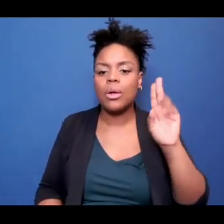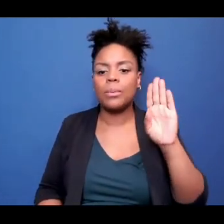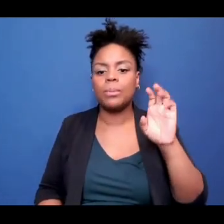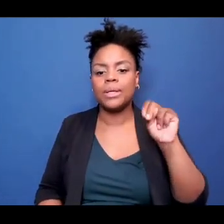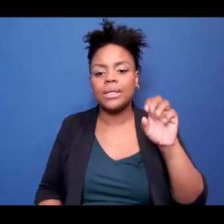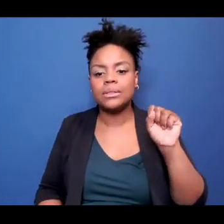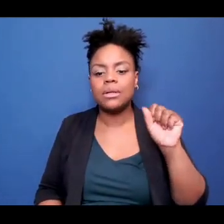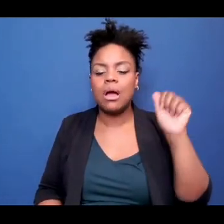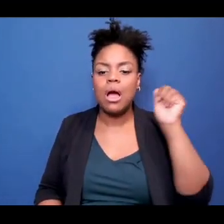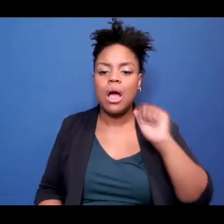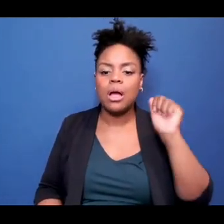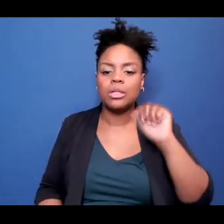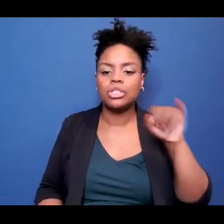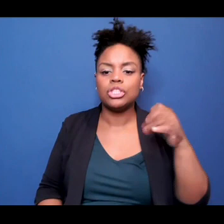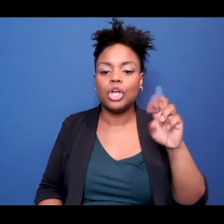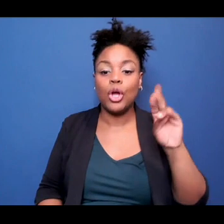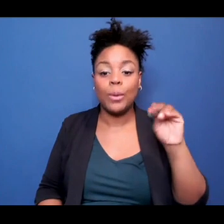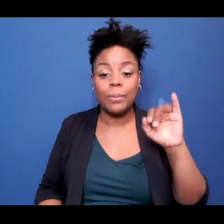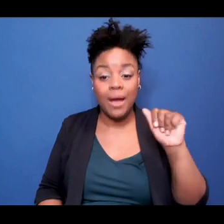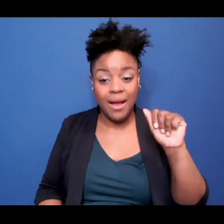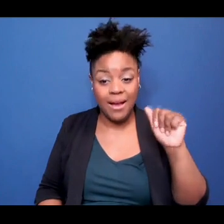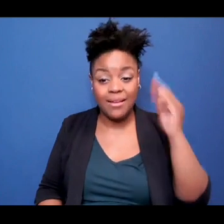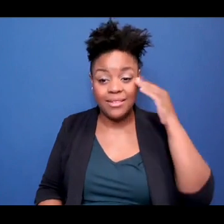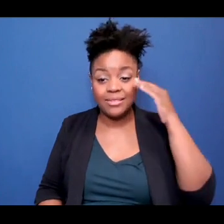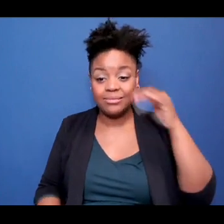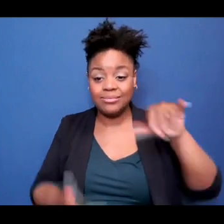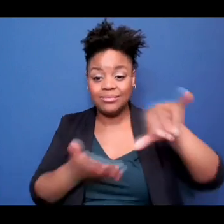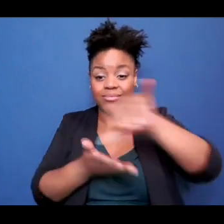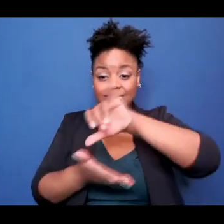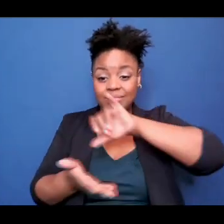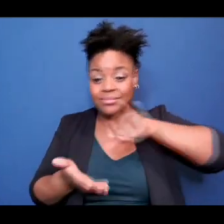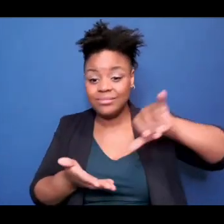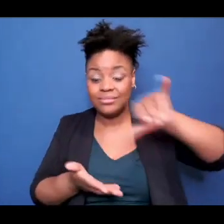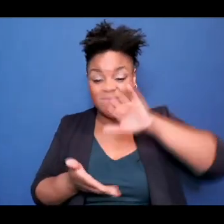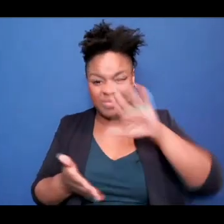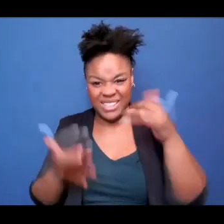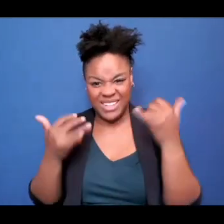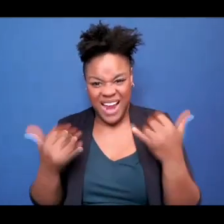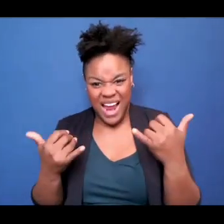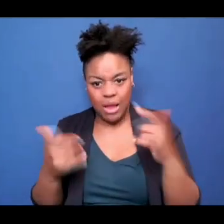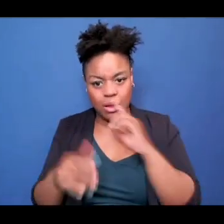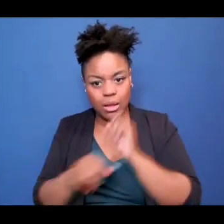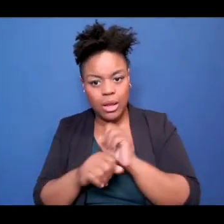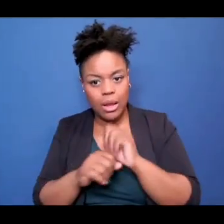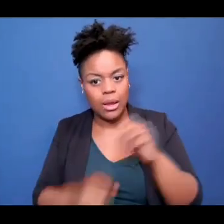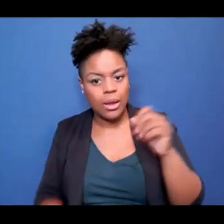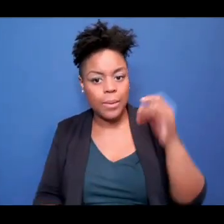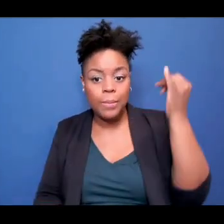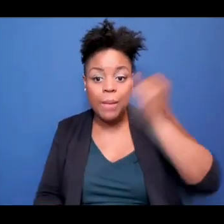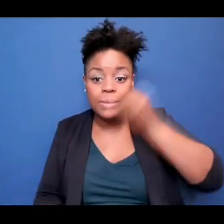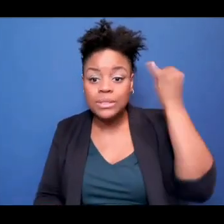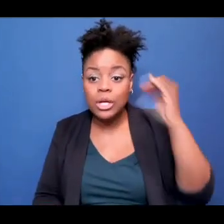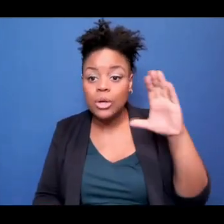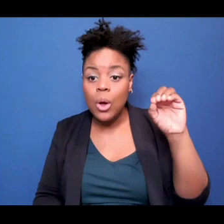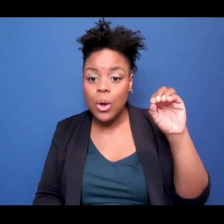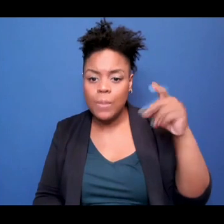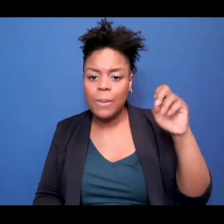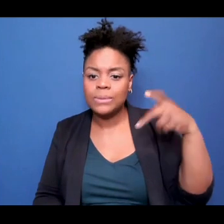UNCLE BEN'S AND AUNT JEMIMA CAME UNDER FIRE AND TWO DAYS AGO PEPSICO, WHO OWNS QUAKER OATS